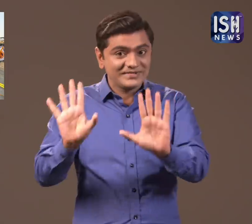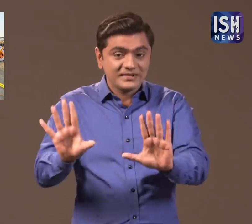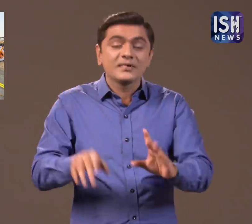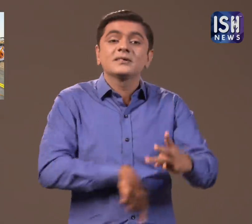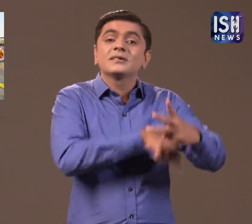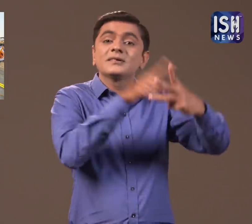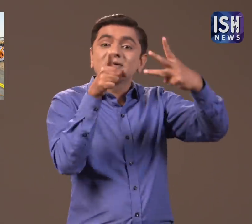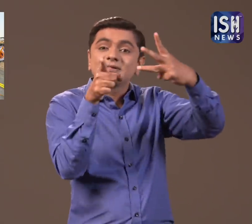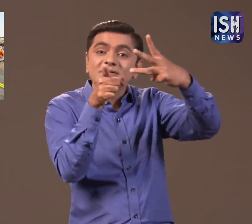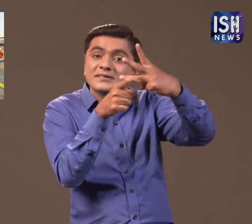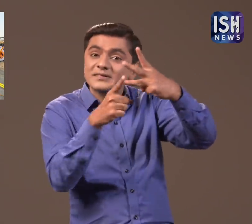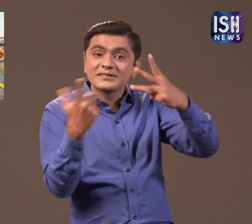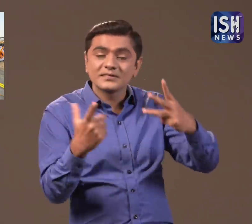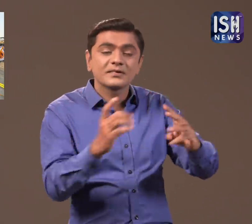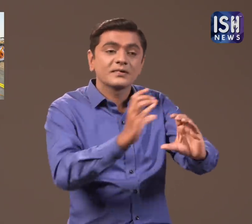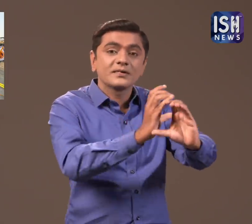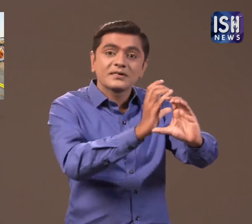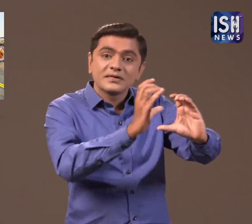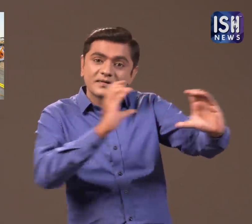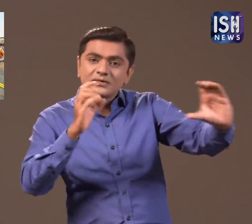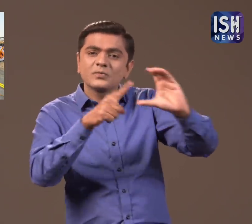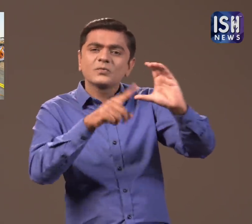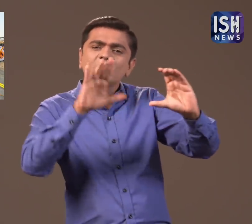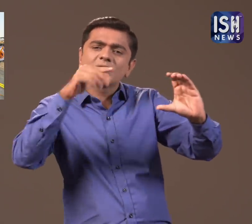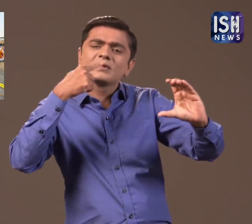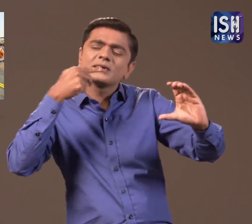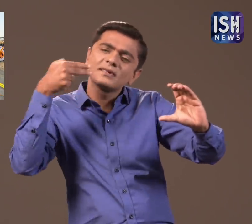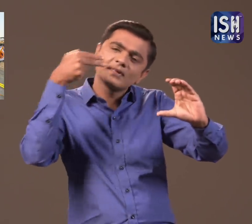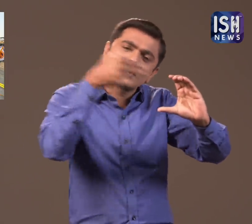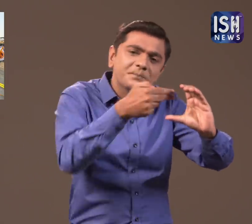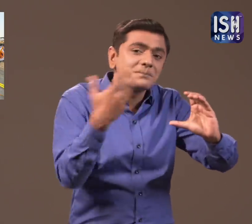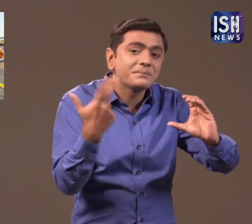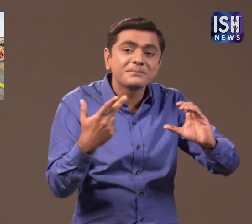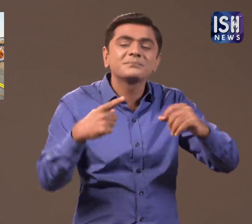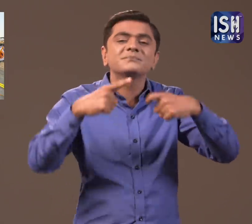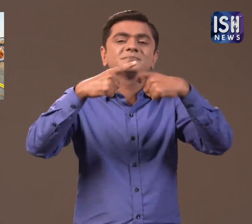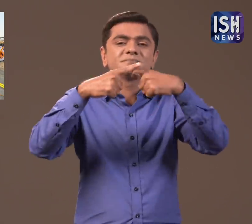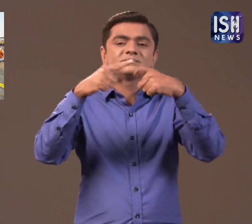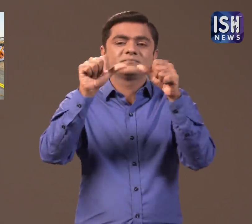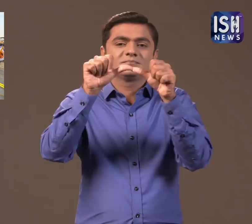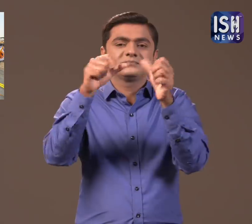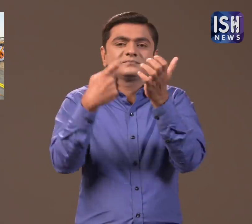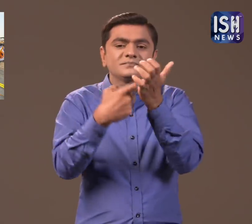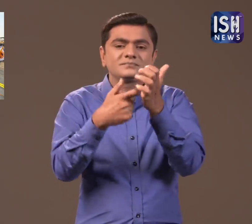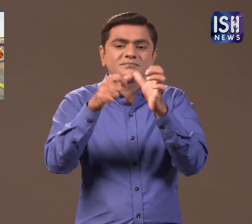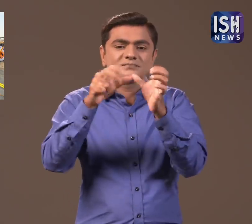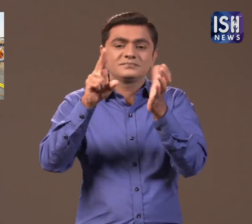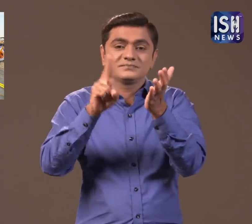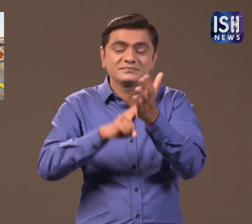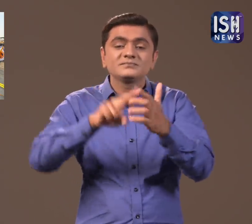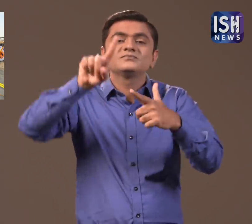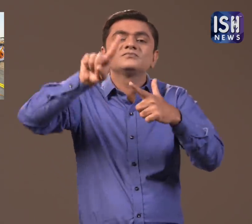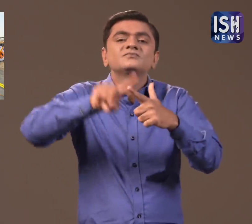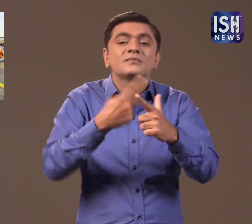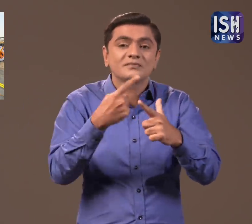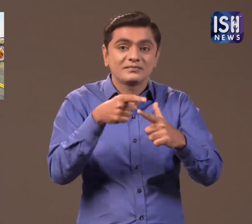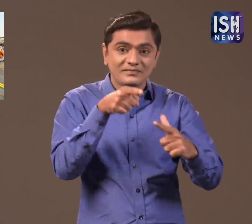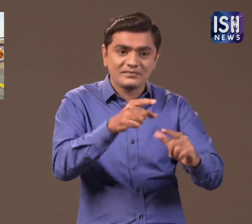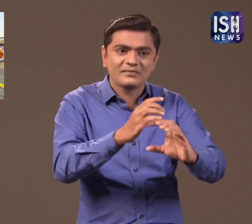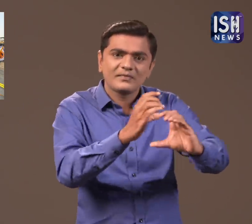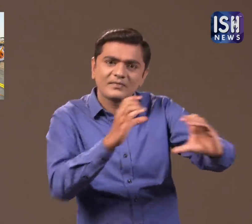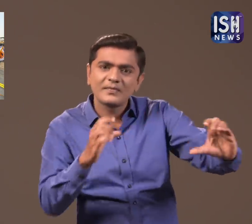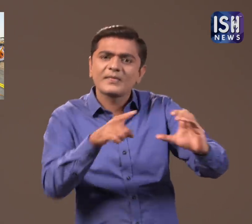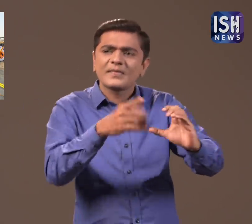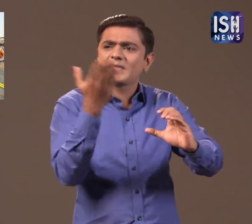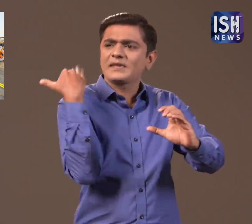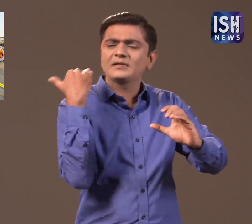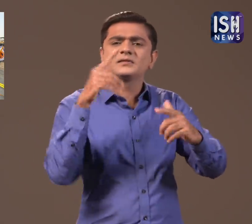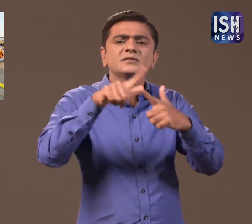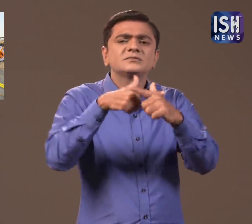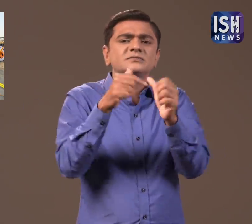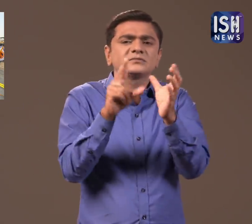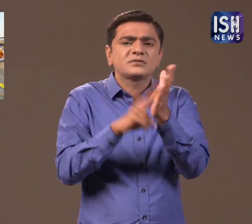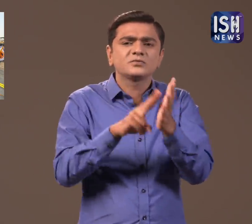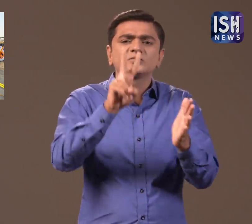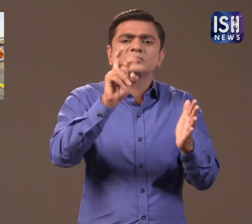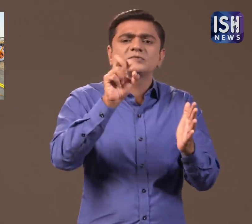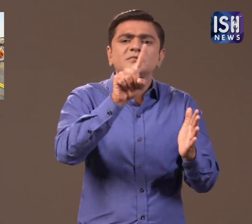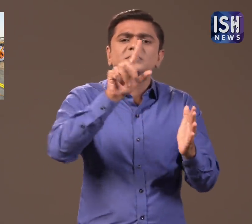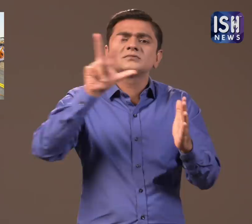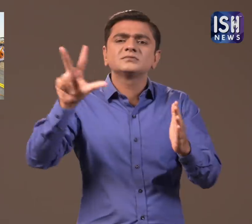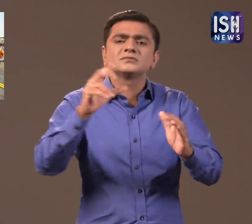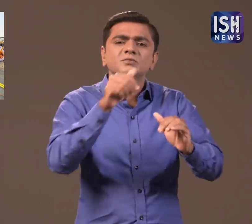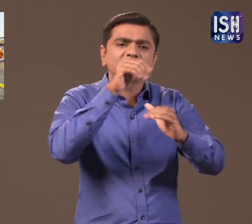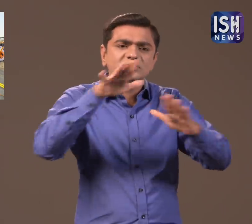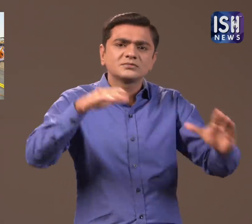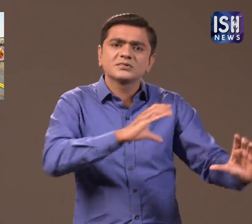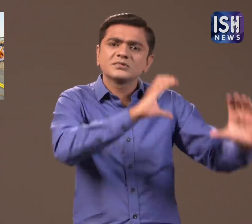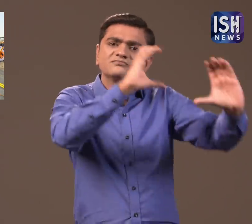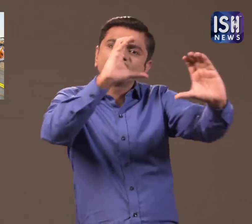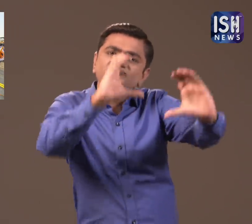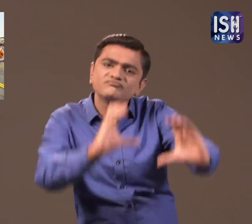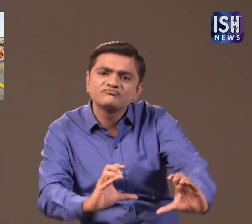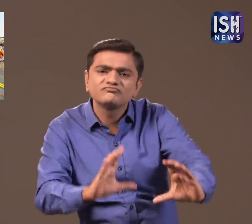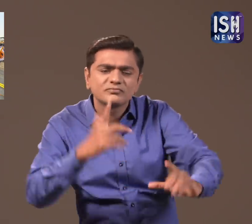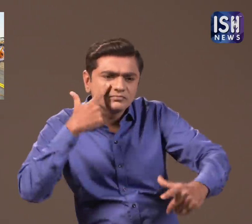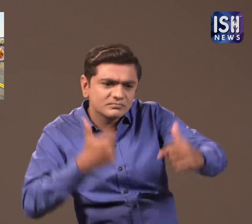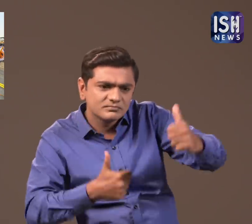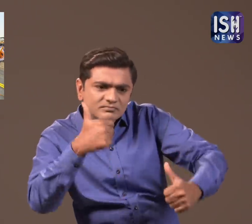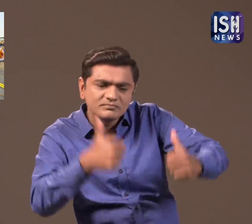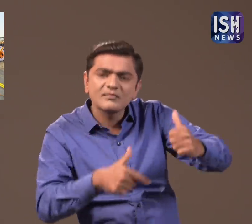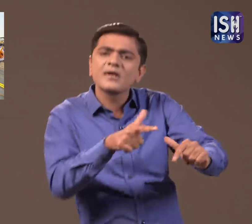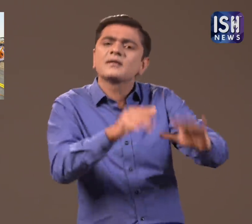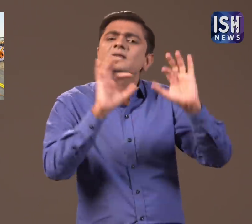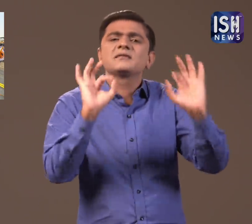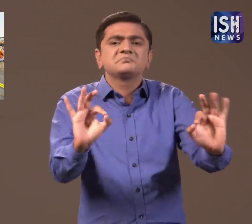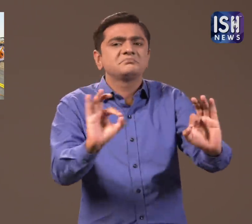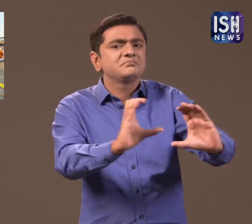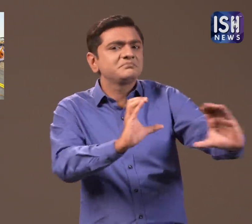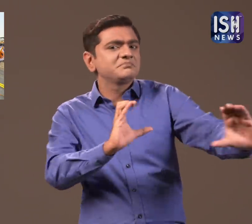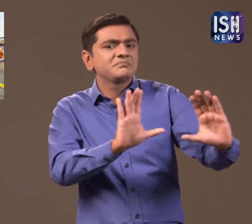The third submarine “Karanj”, was launched in the water in January 2018.